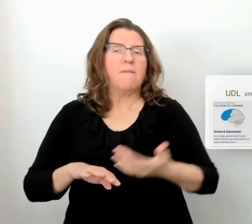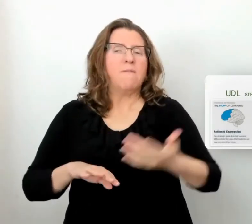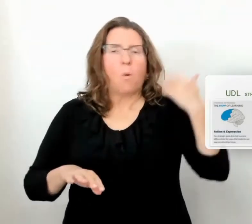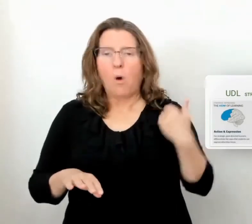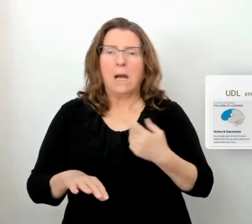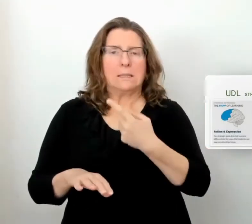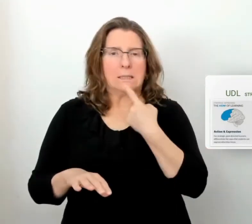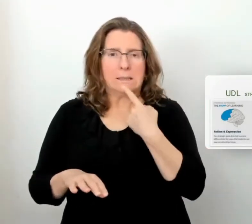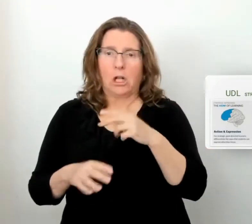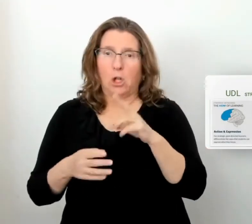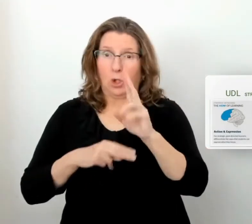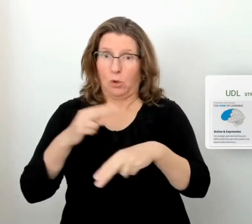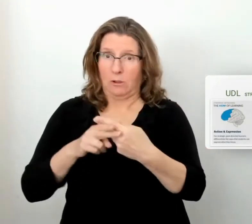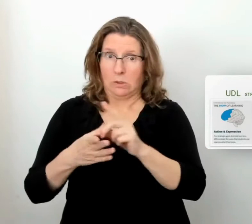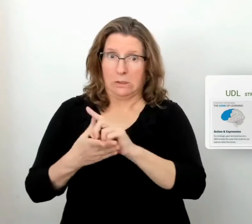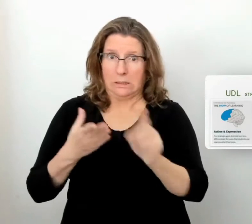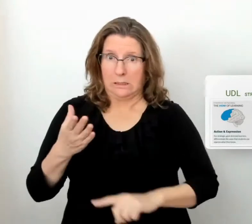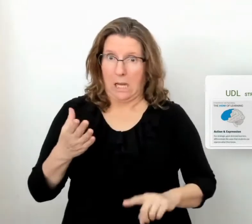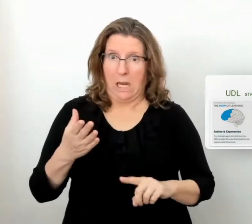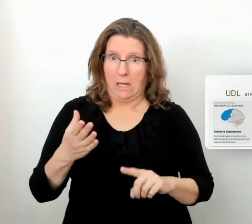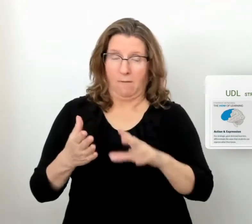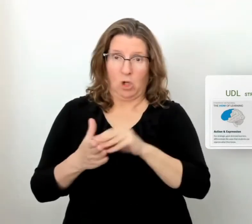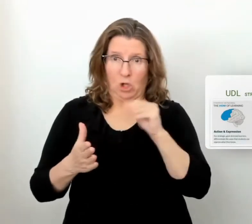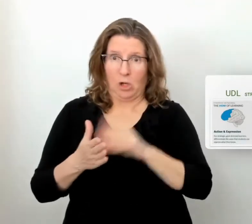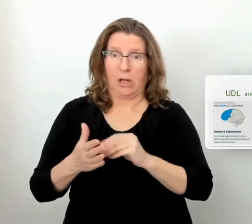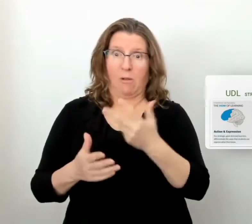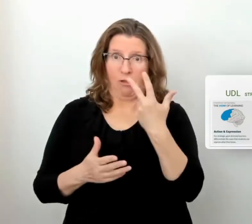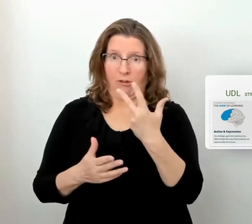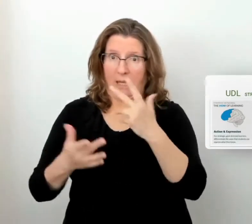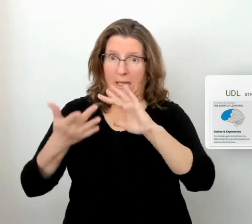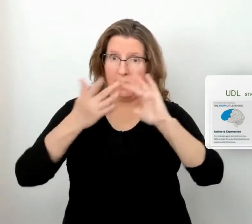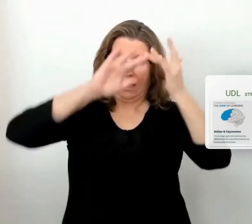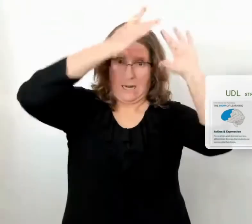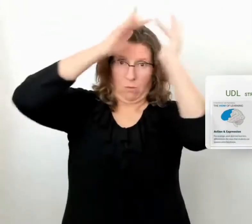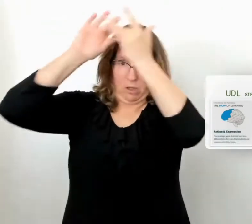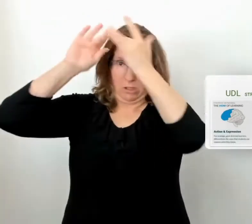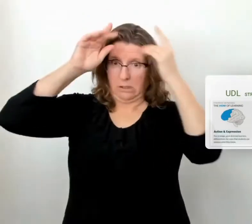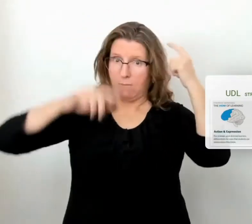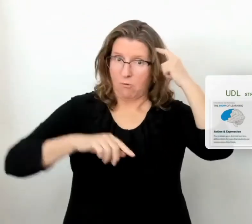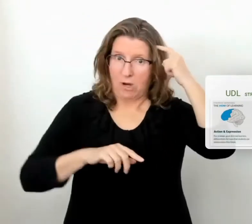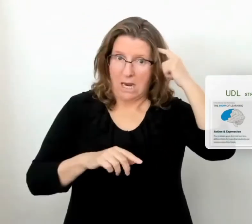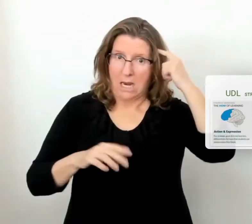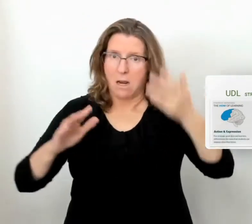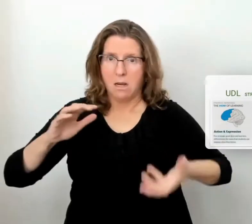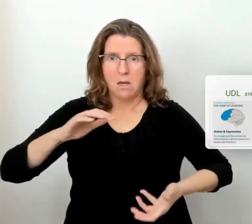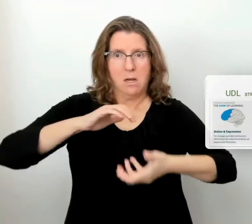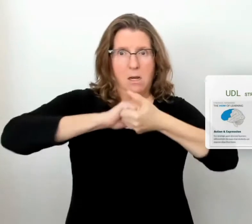To repeat - in Universal Design for Learning we are trying to activate the three strategic networks in the brain